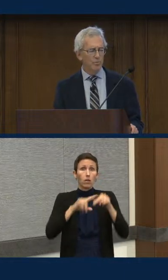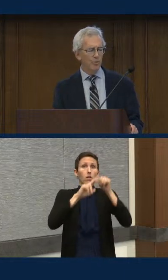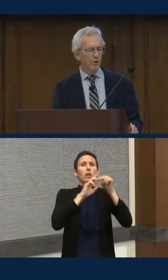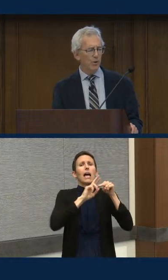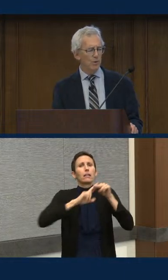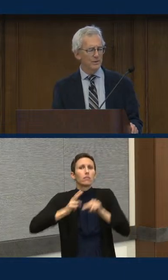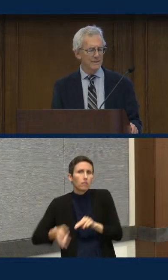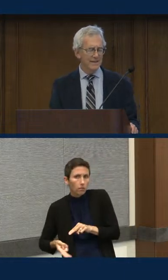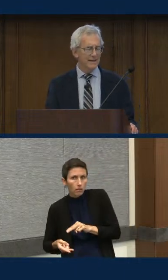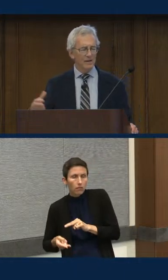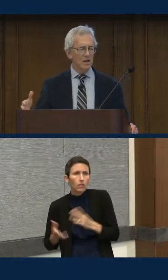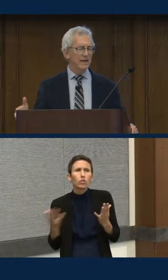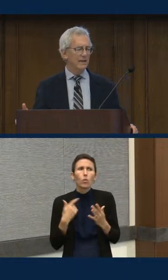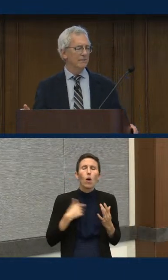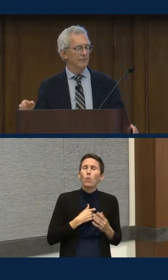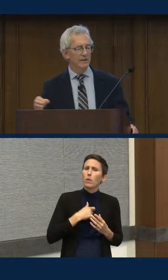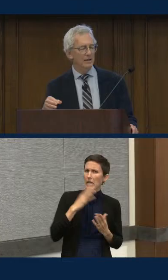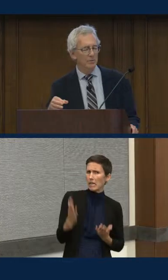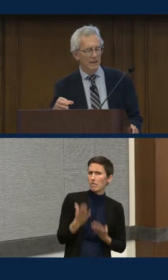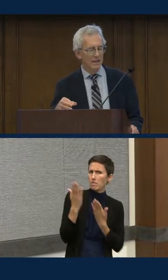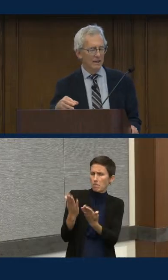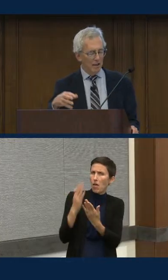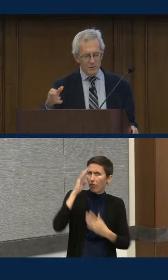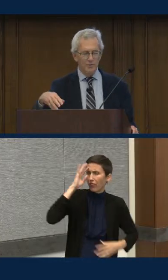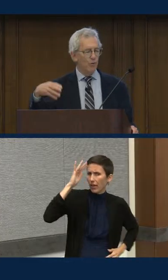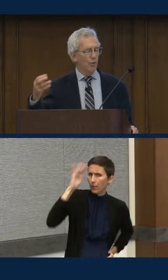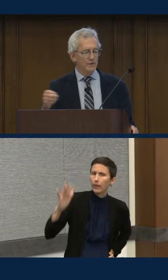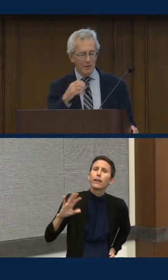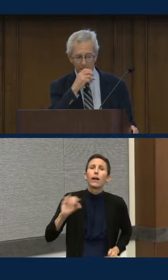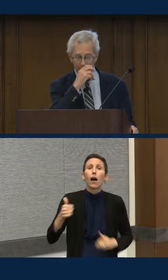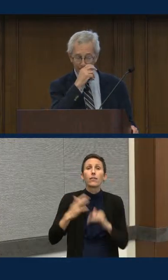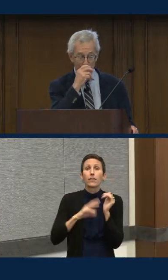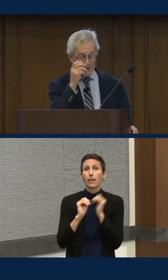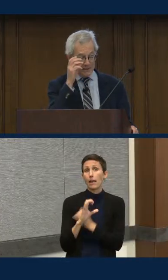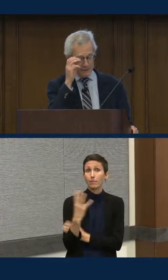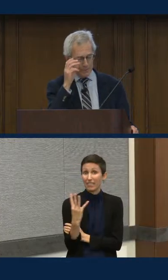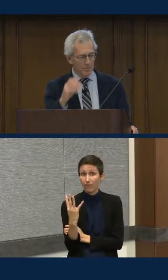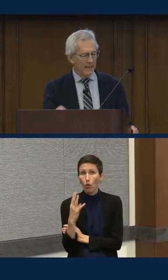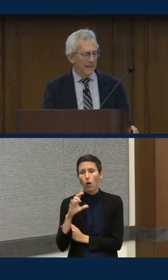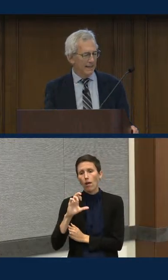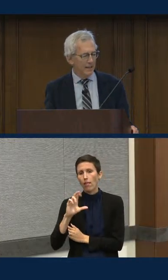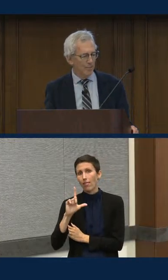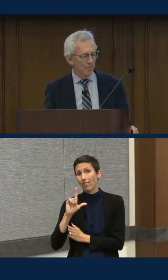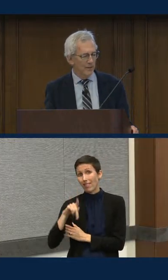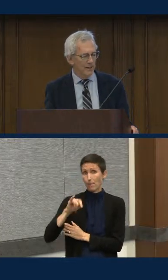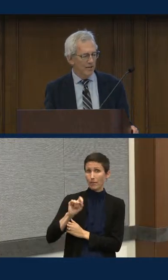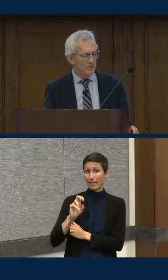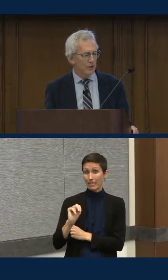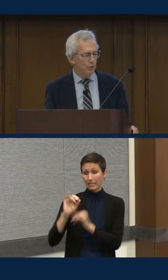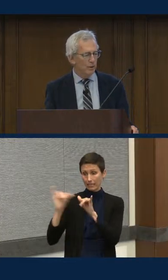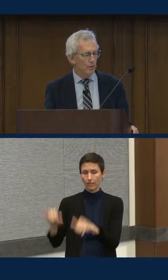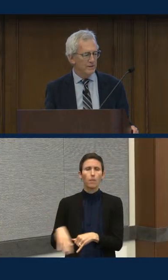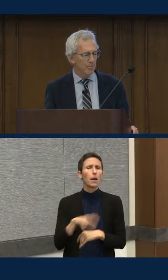is that unlike the MC4 receptor